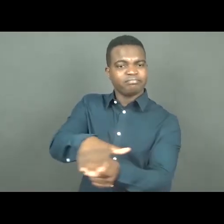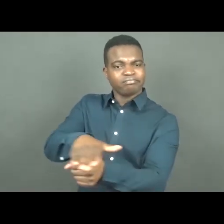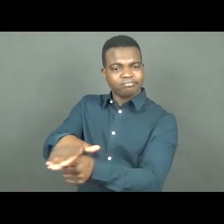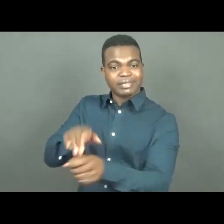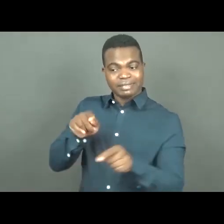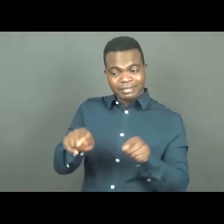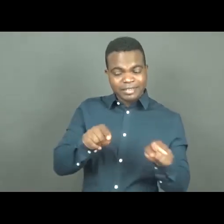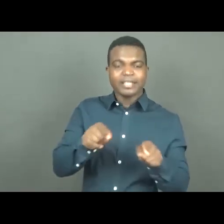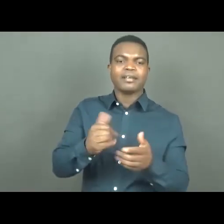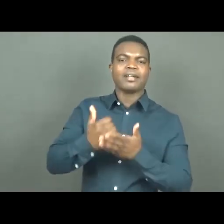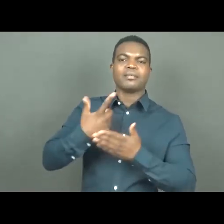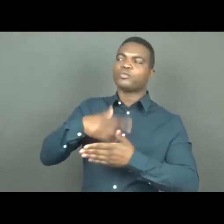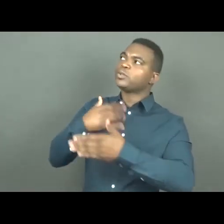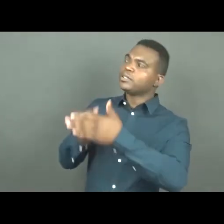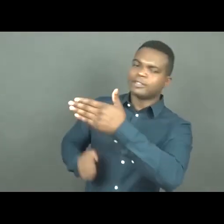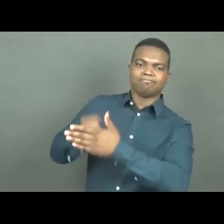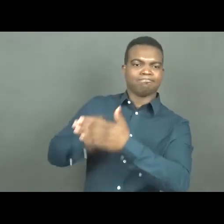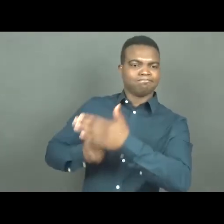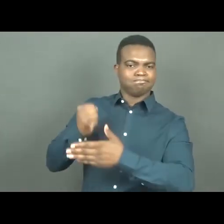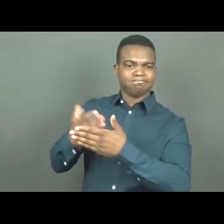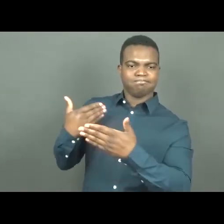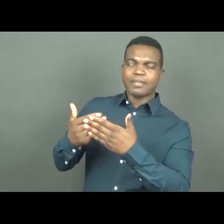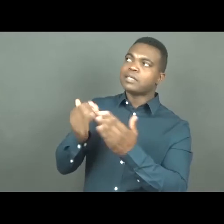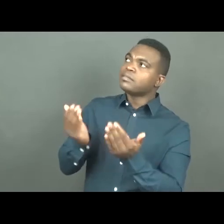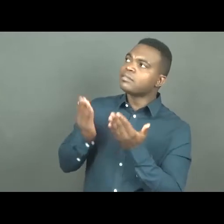There are a few more countries who are developing their social protection